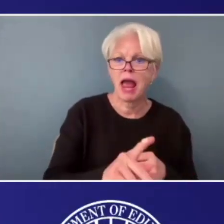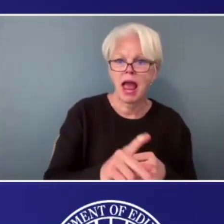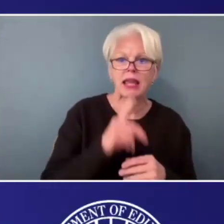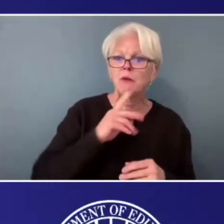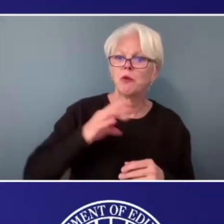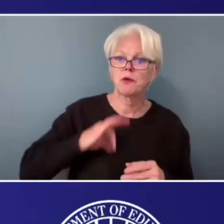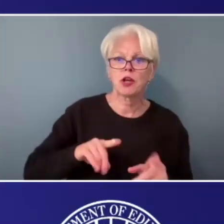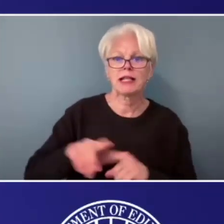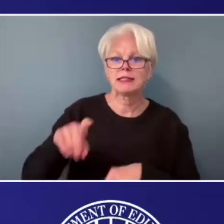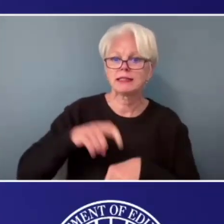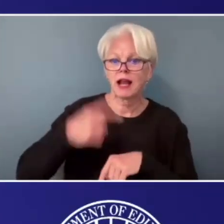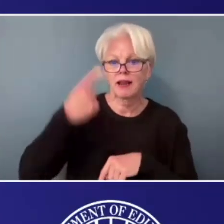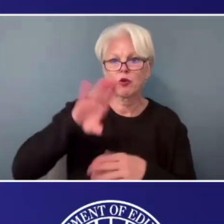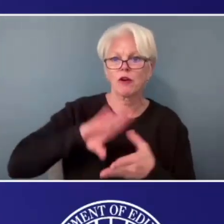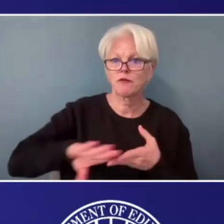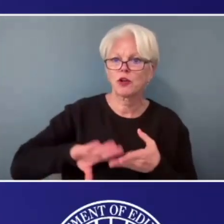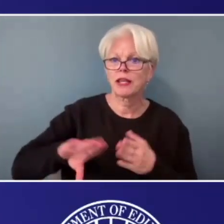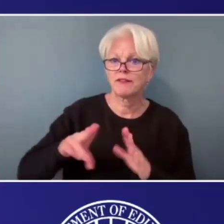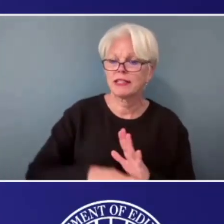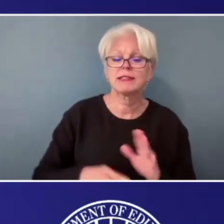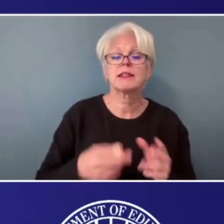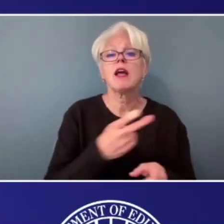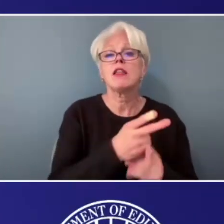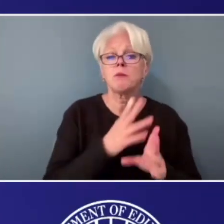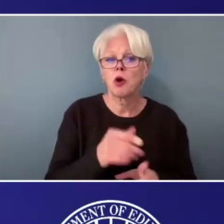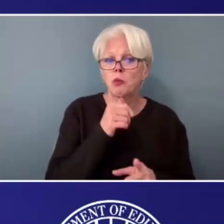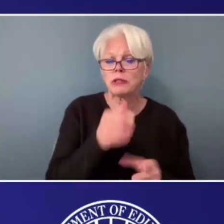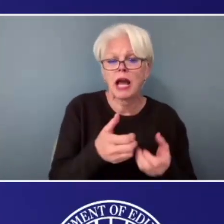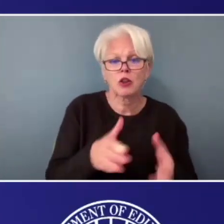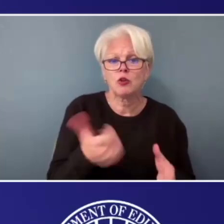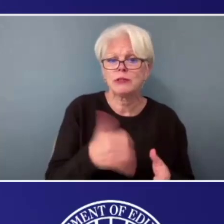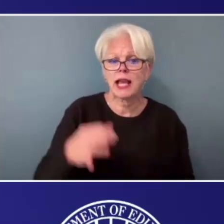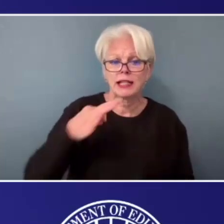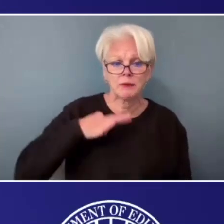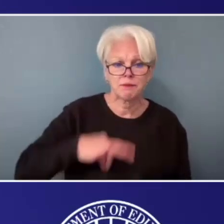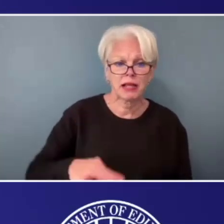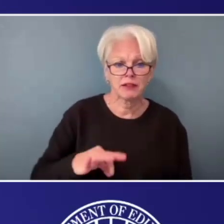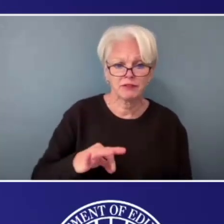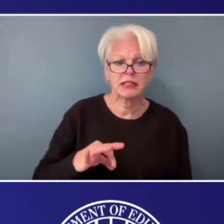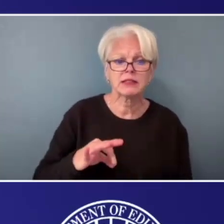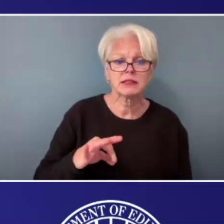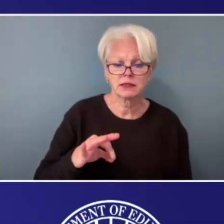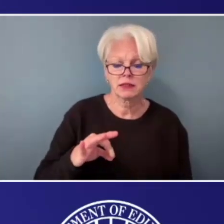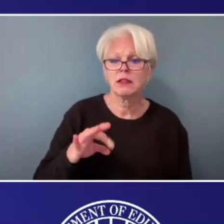Borrowers will not lose any of the benefits for which they have already bought back.